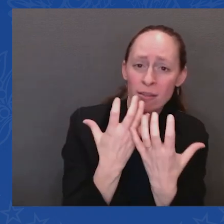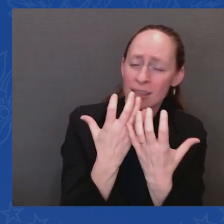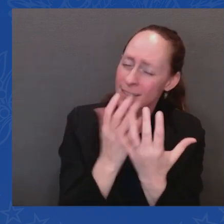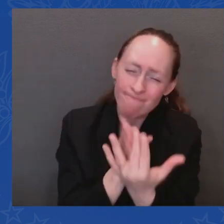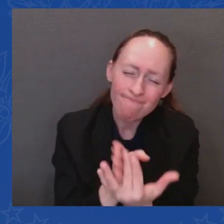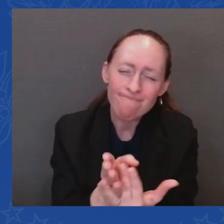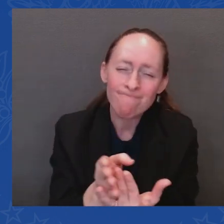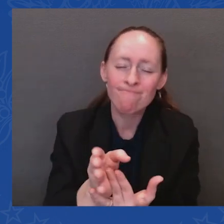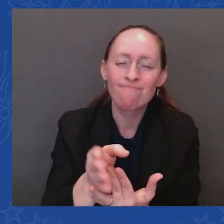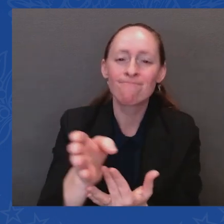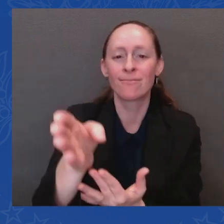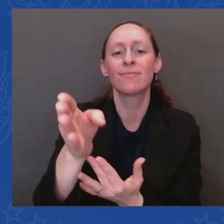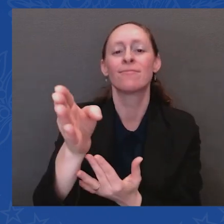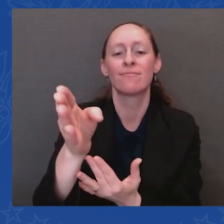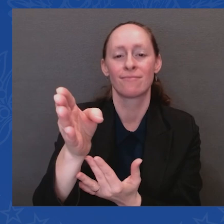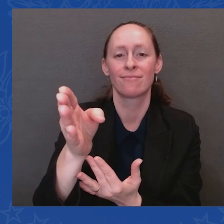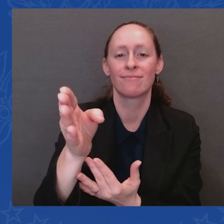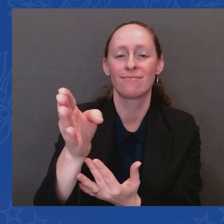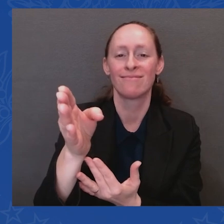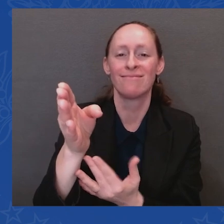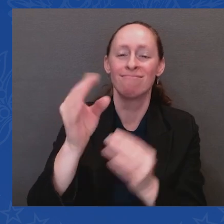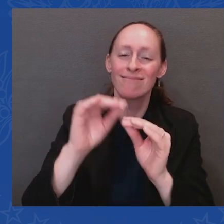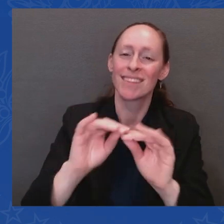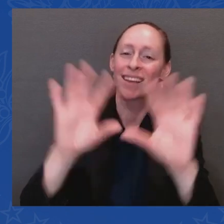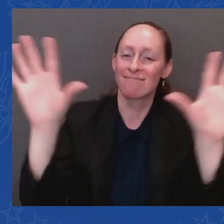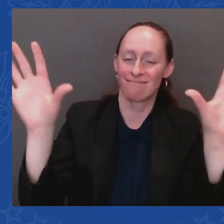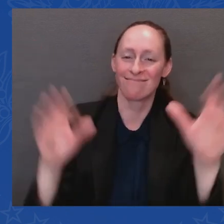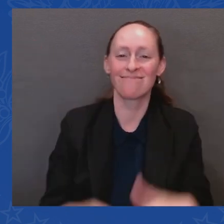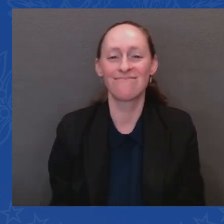no matter how high the cost, no matter how heavy the burden.